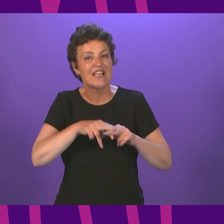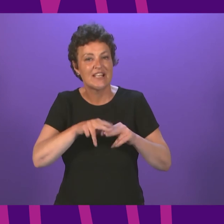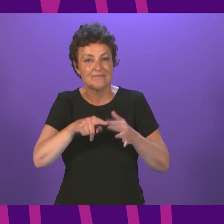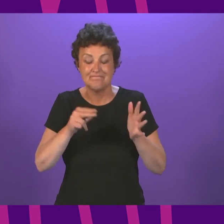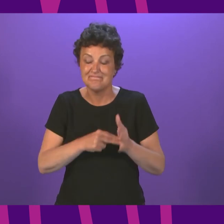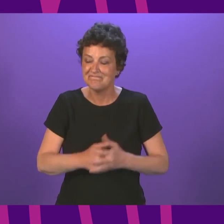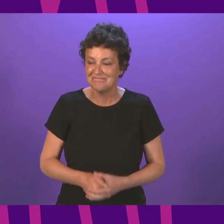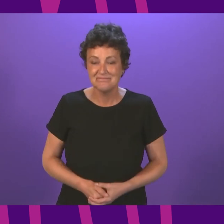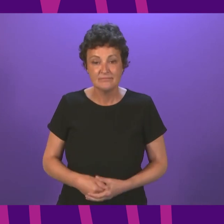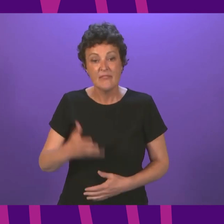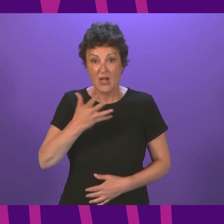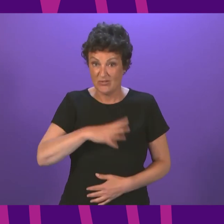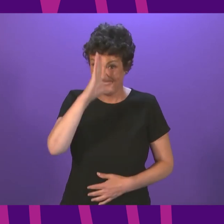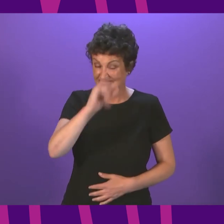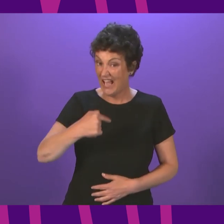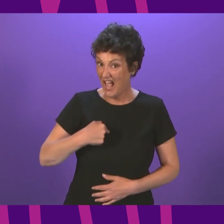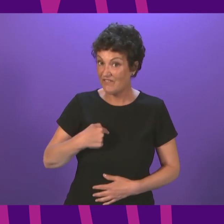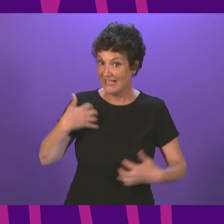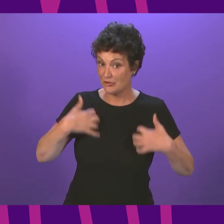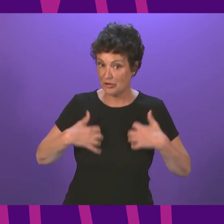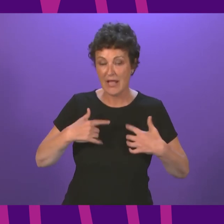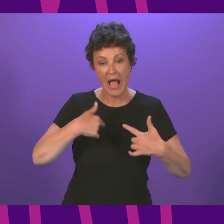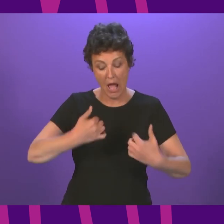an SNP-Green coalition announced, although, from what I read in today’s newspaper, I